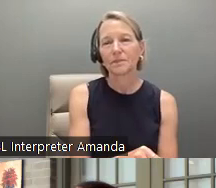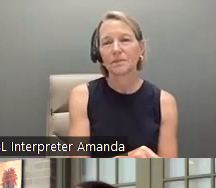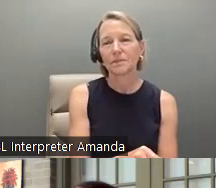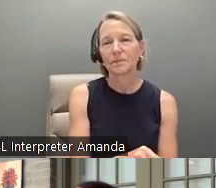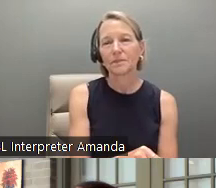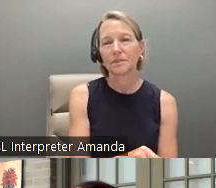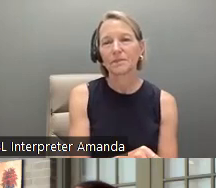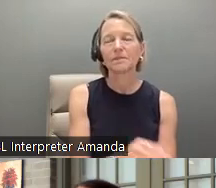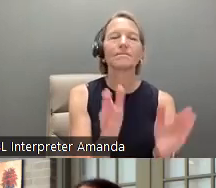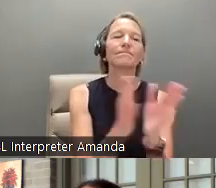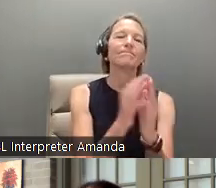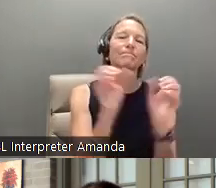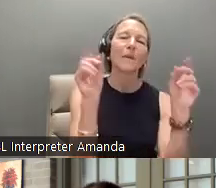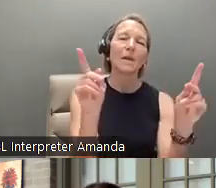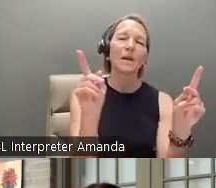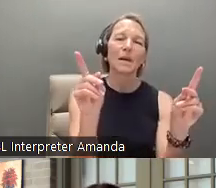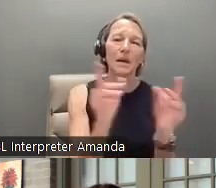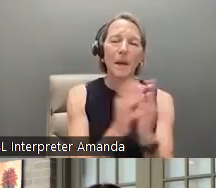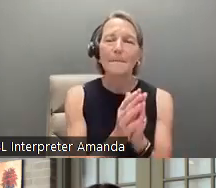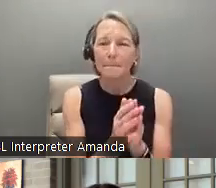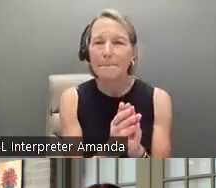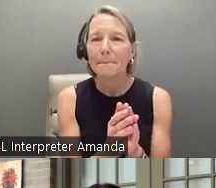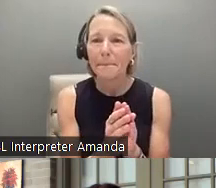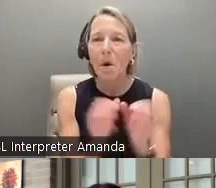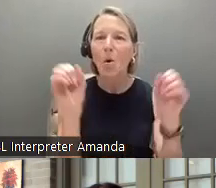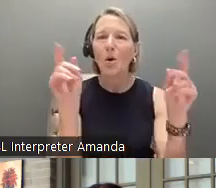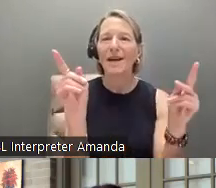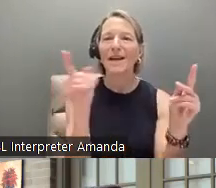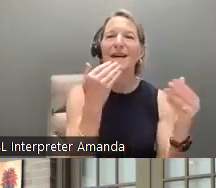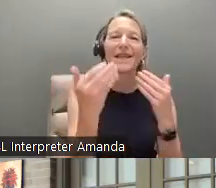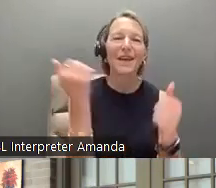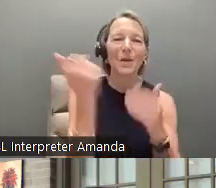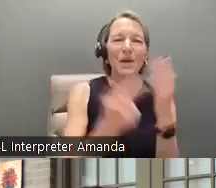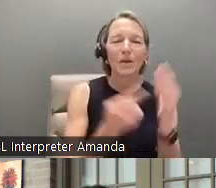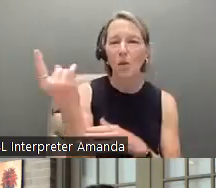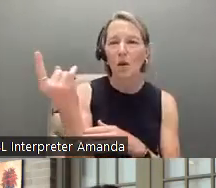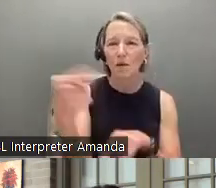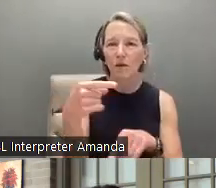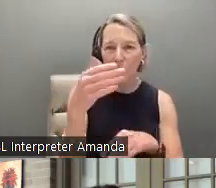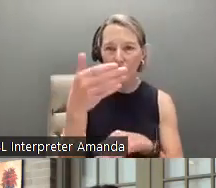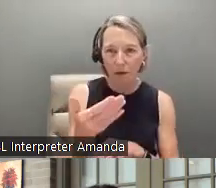there you go okay all right thank you guys for thank you for the introduction Maggie